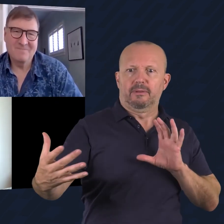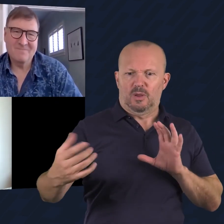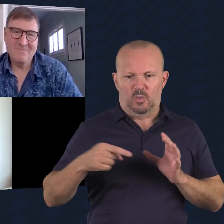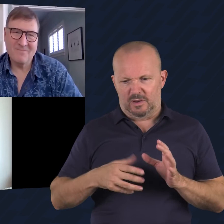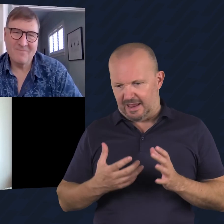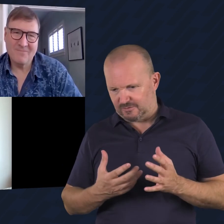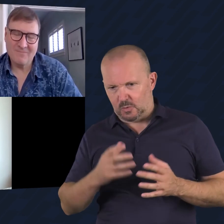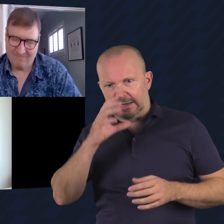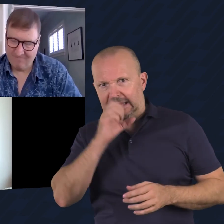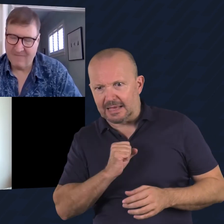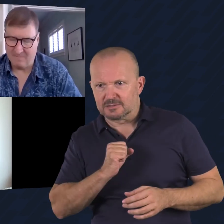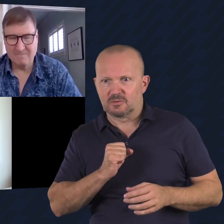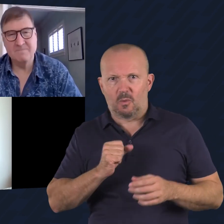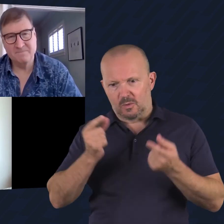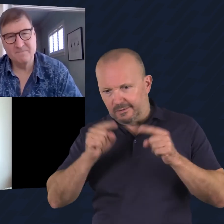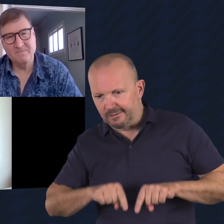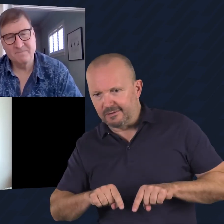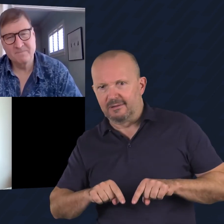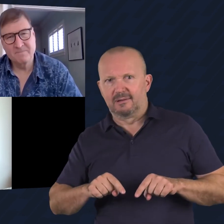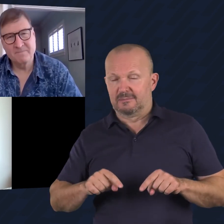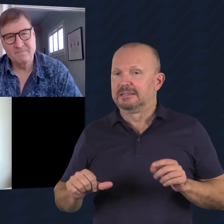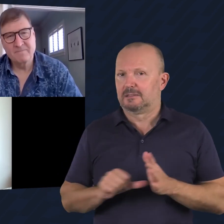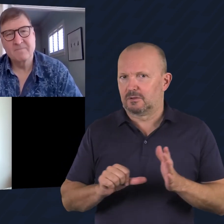have had to have made and guesswork along the way.